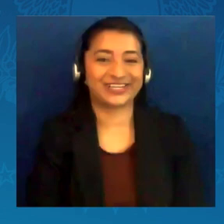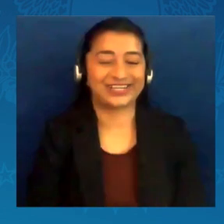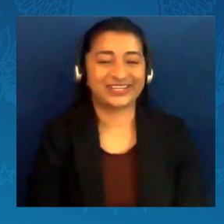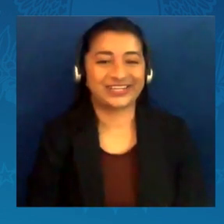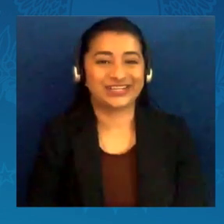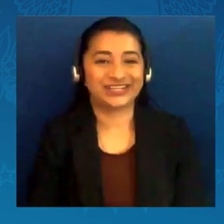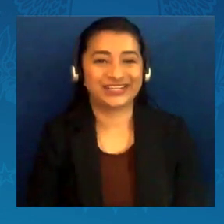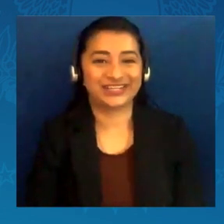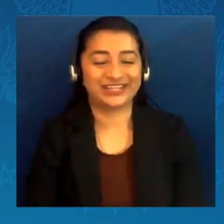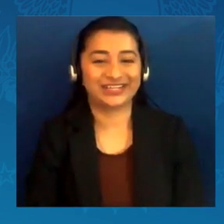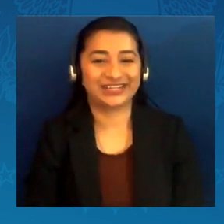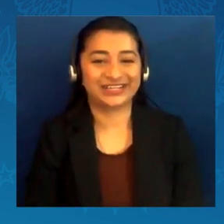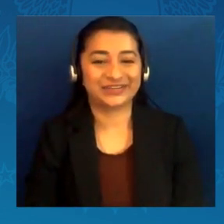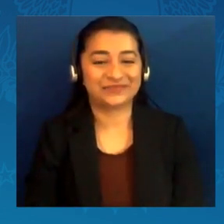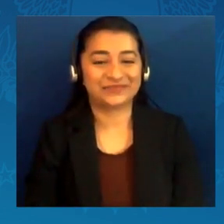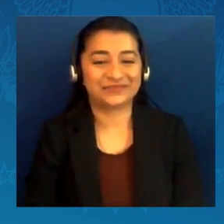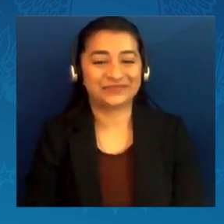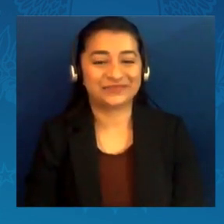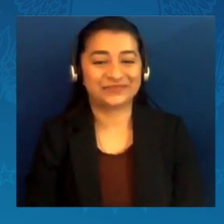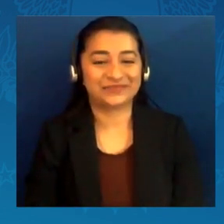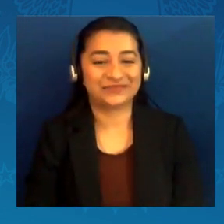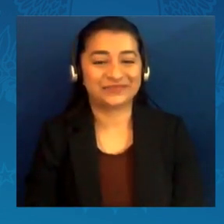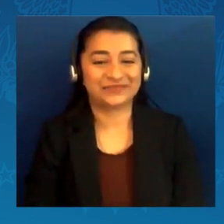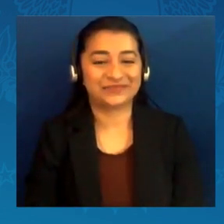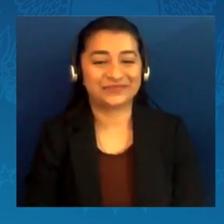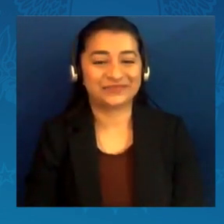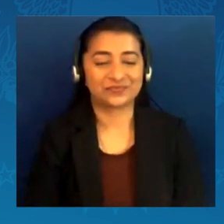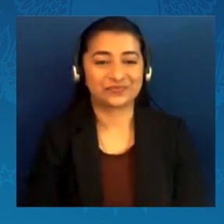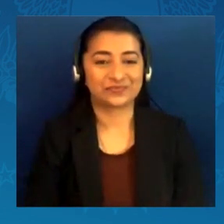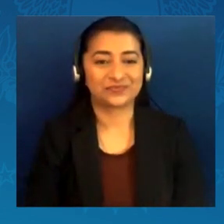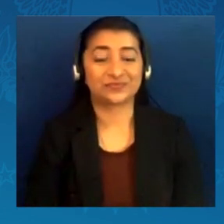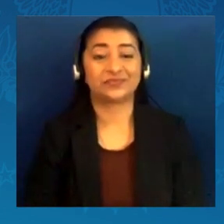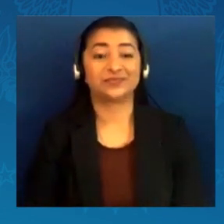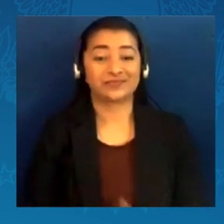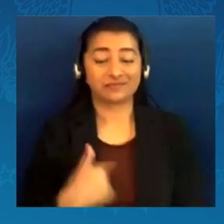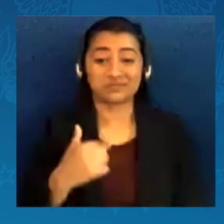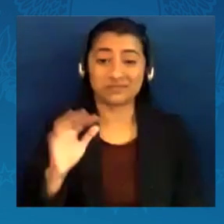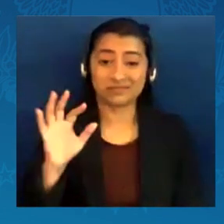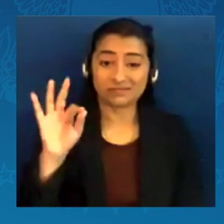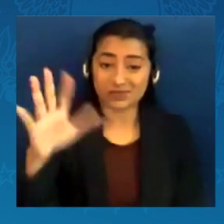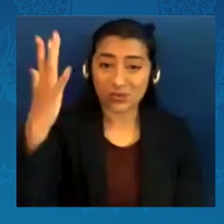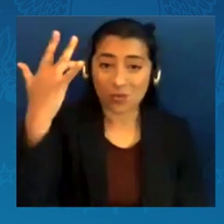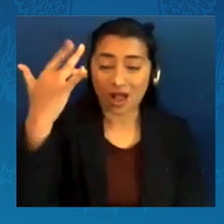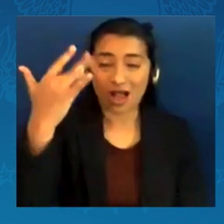I say that knowing, as Vice President, what you're doing here at Hampton University: